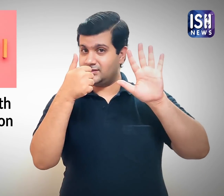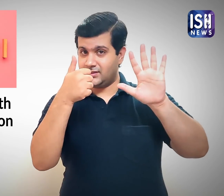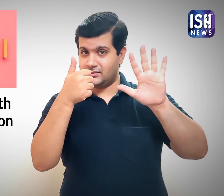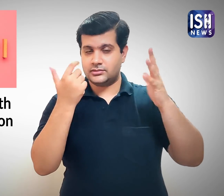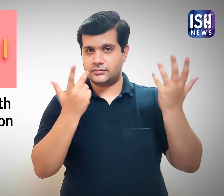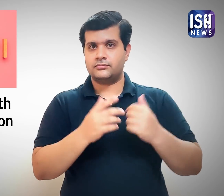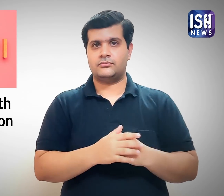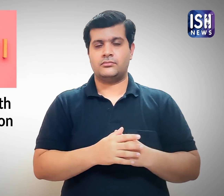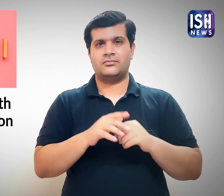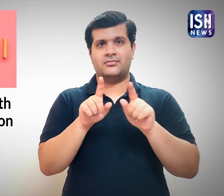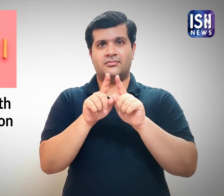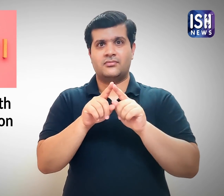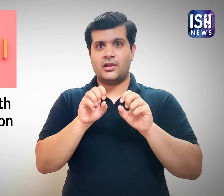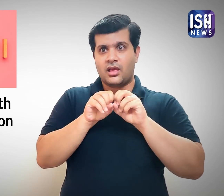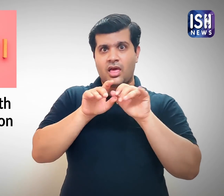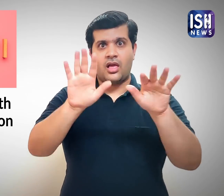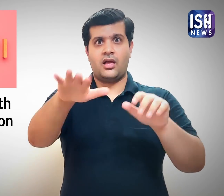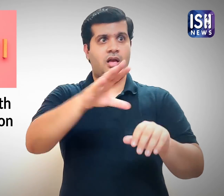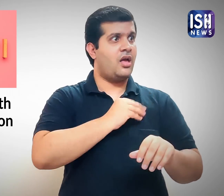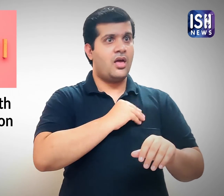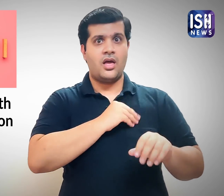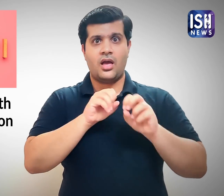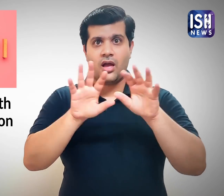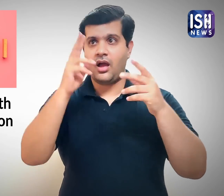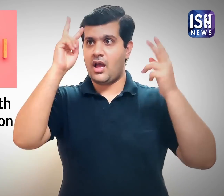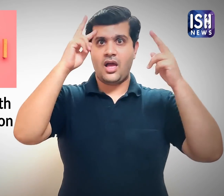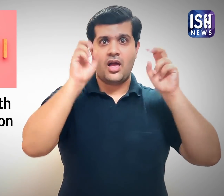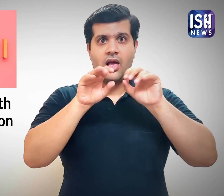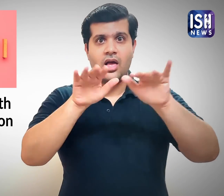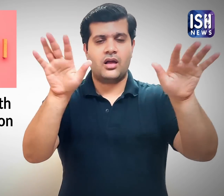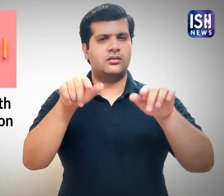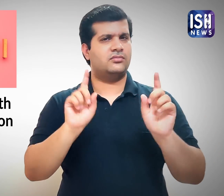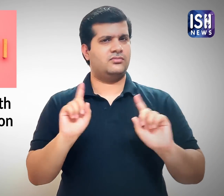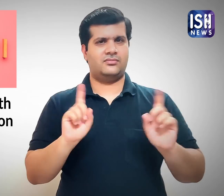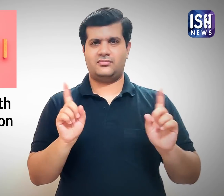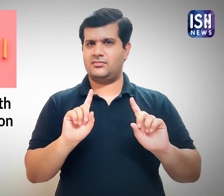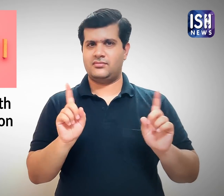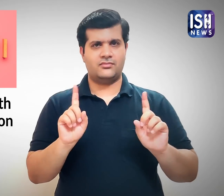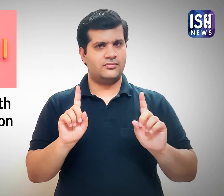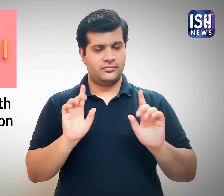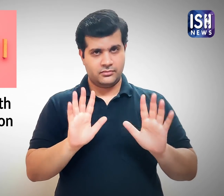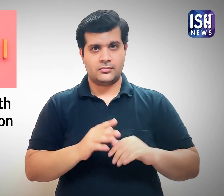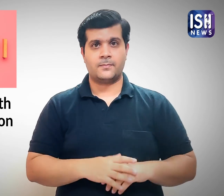6. Do not spread fear and panic.